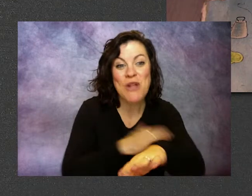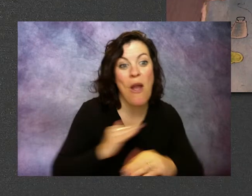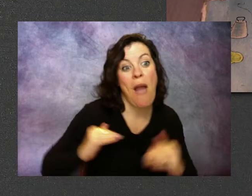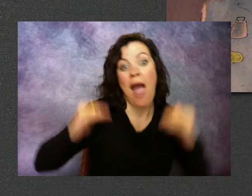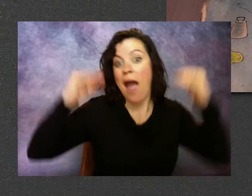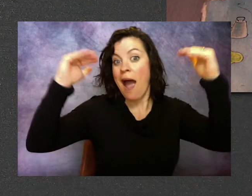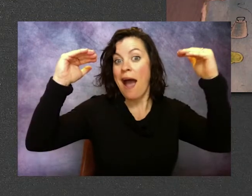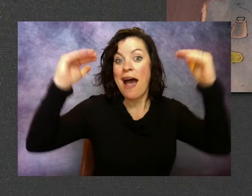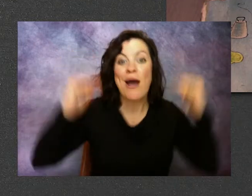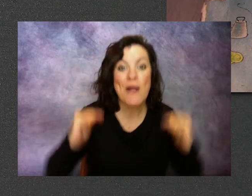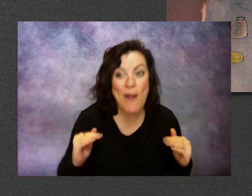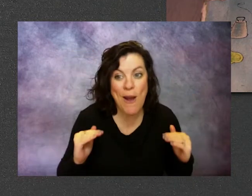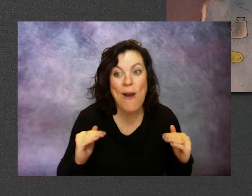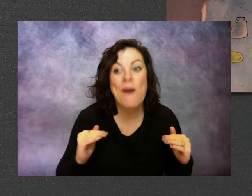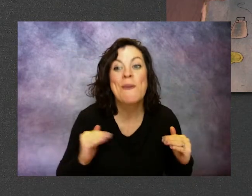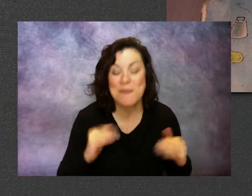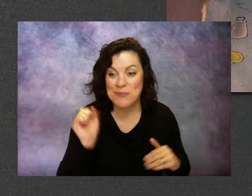A book of opposites by Peter Spier.